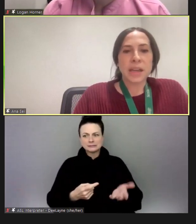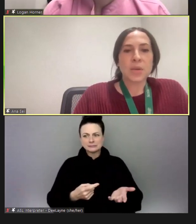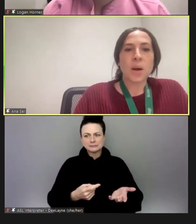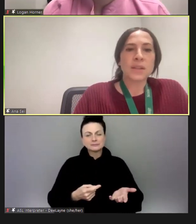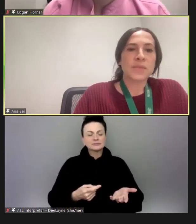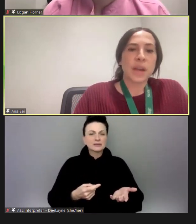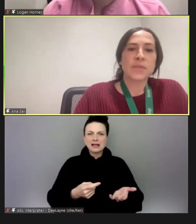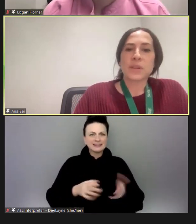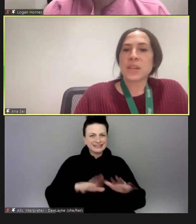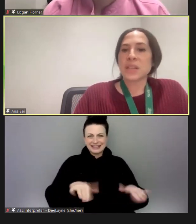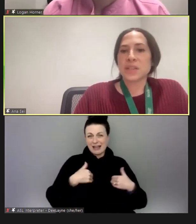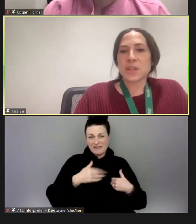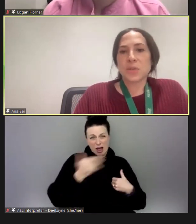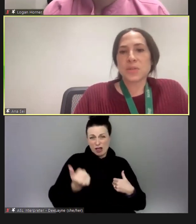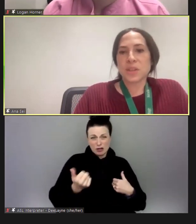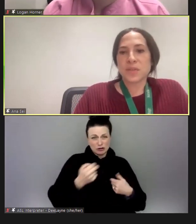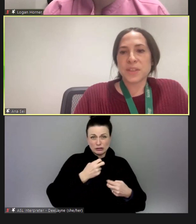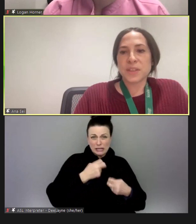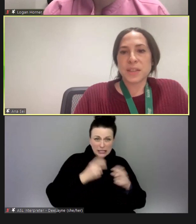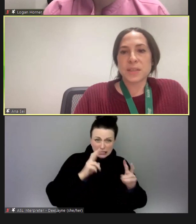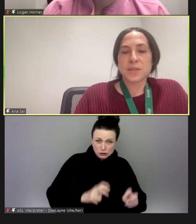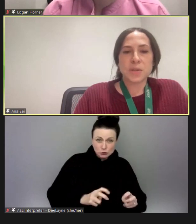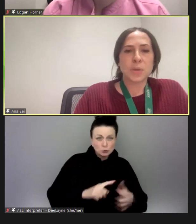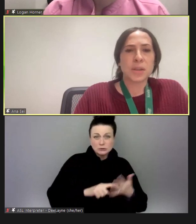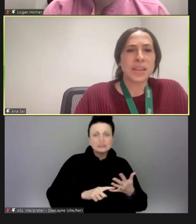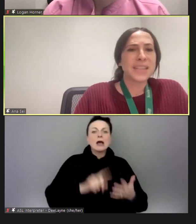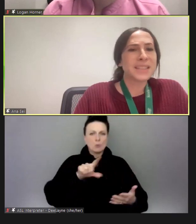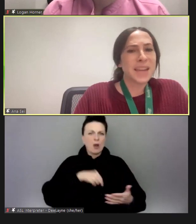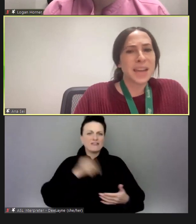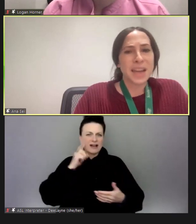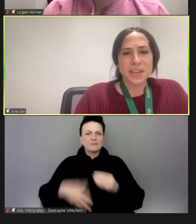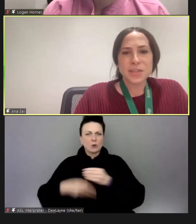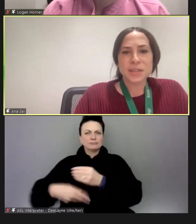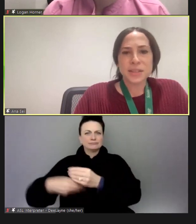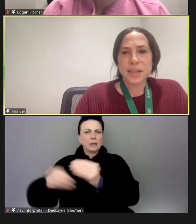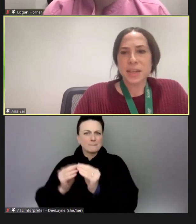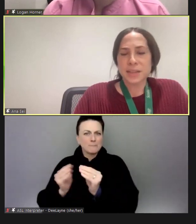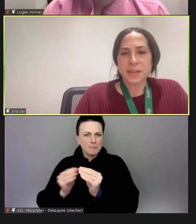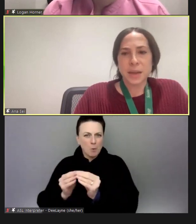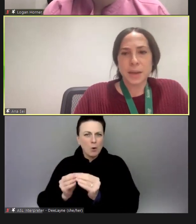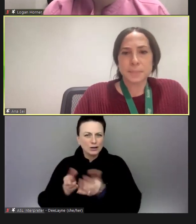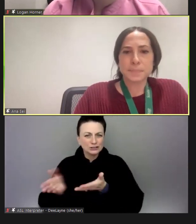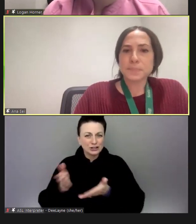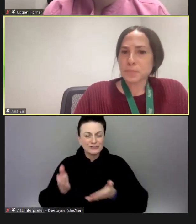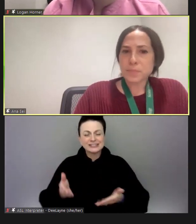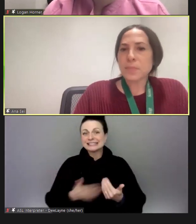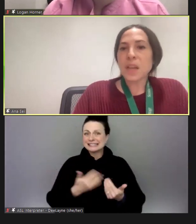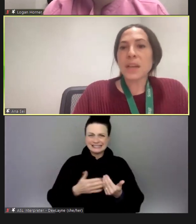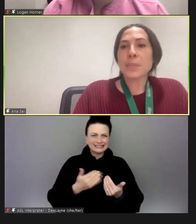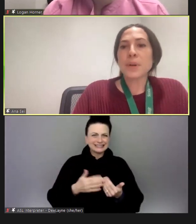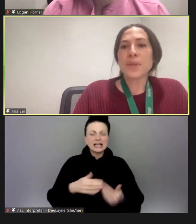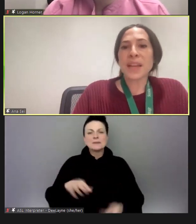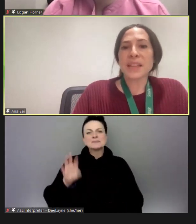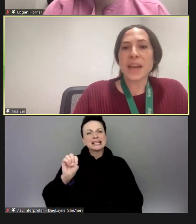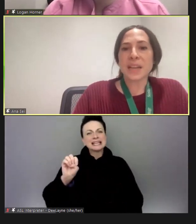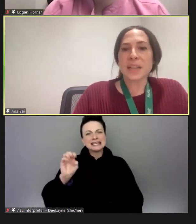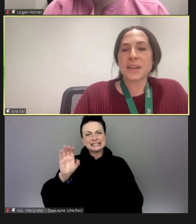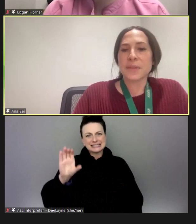qualify for additional services so their